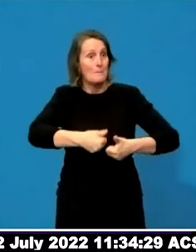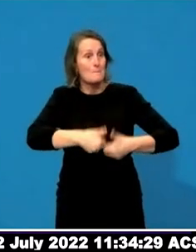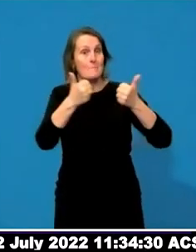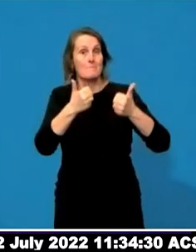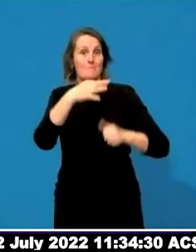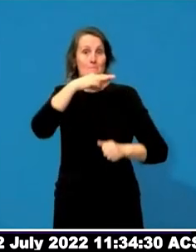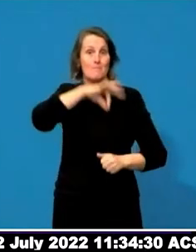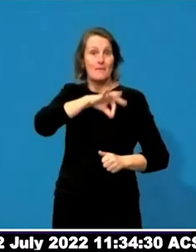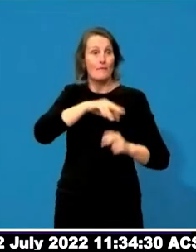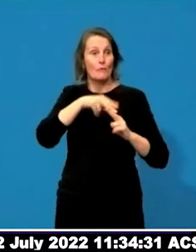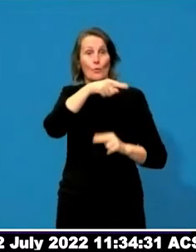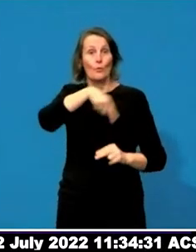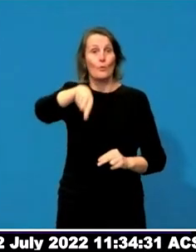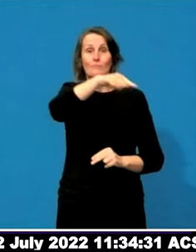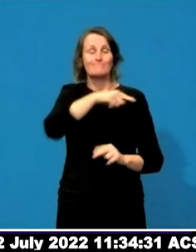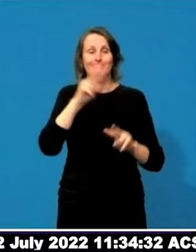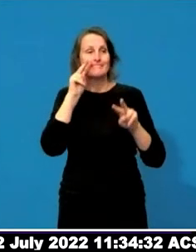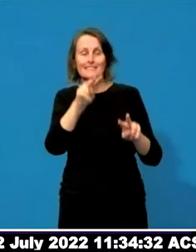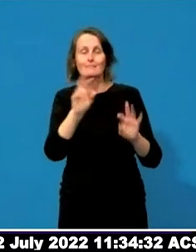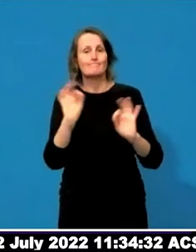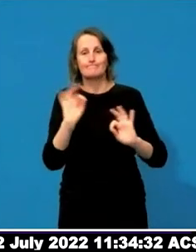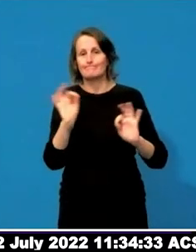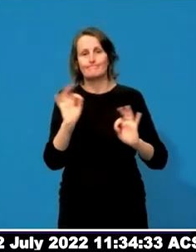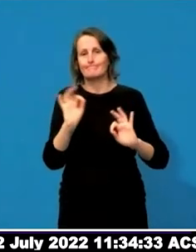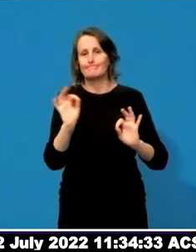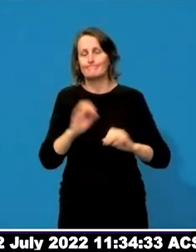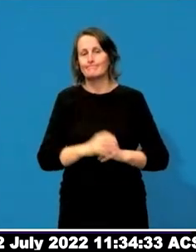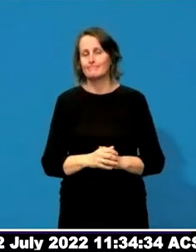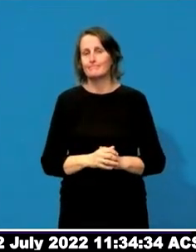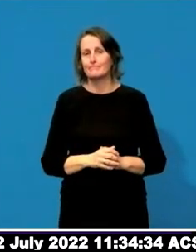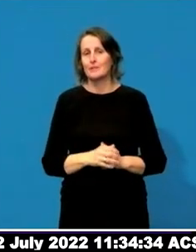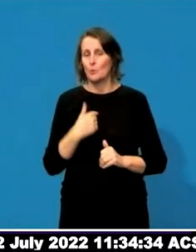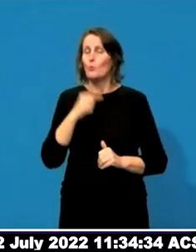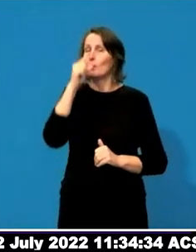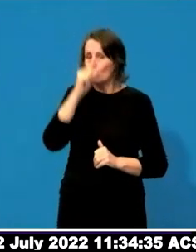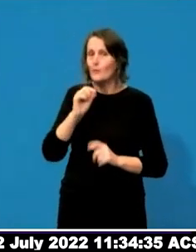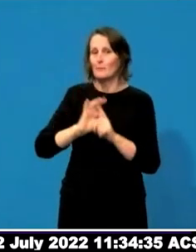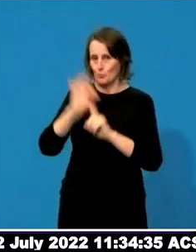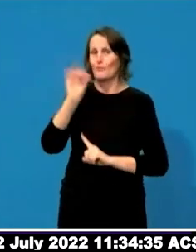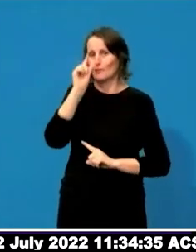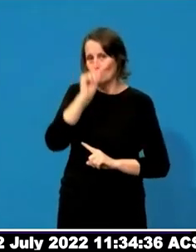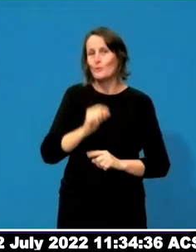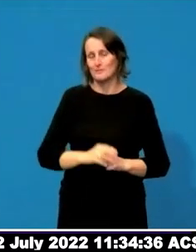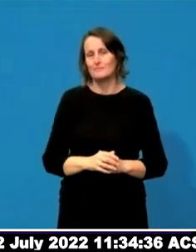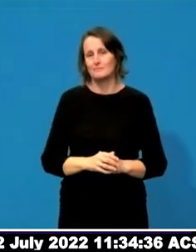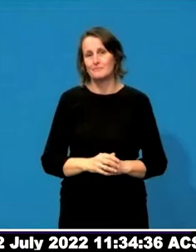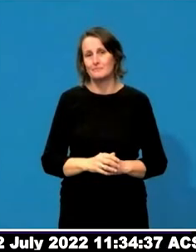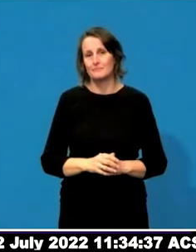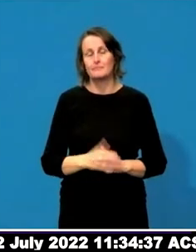and principles as fully as I think they could be realised. Thank you.